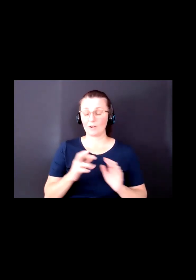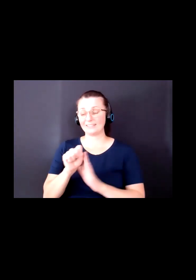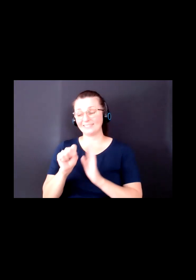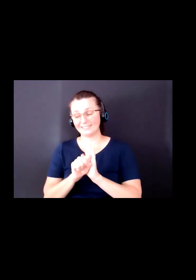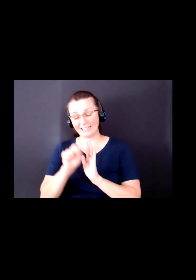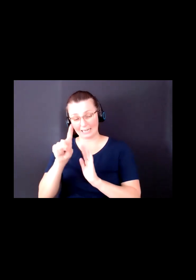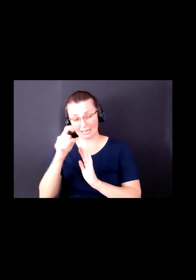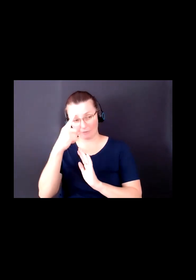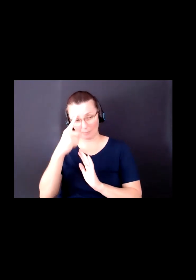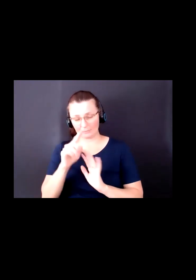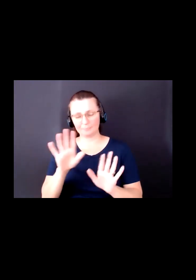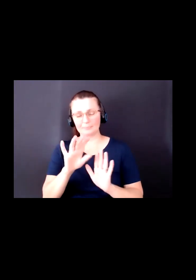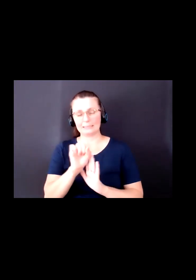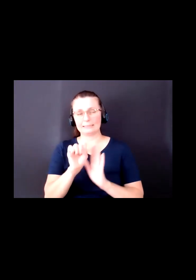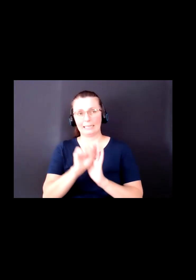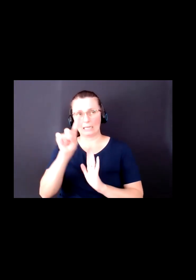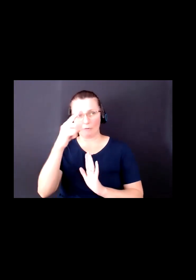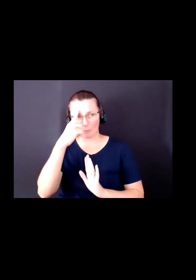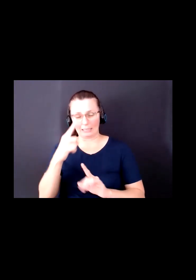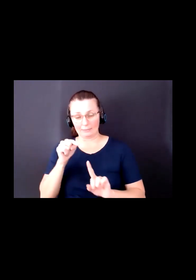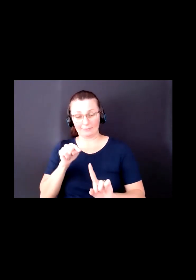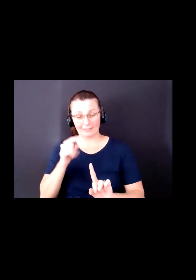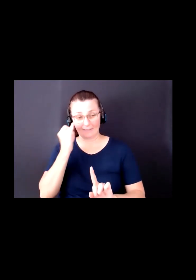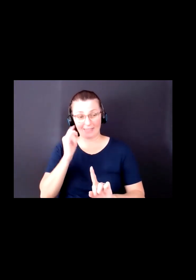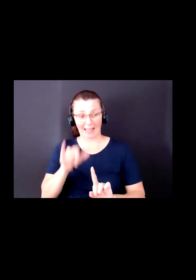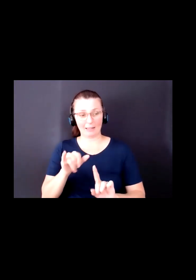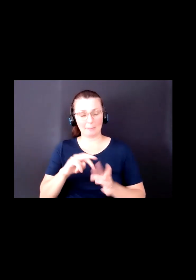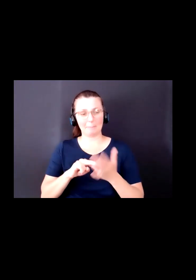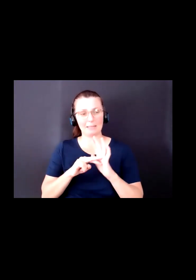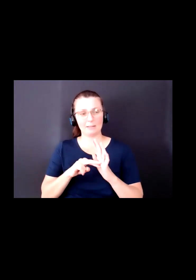rather, sorry -- they should follow the state and local government's